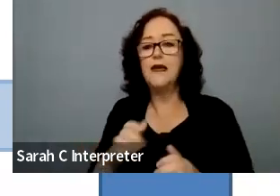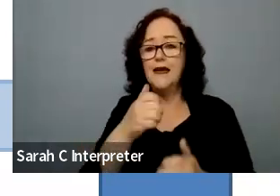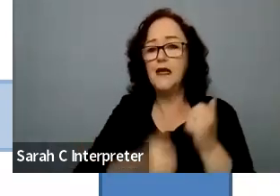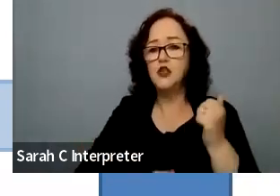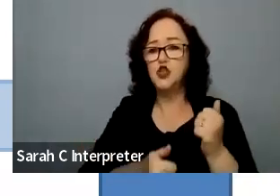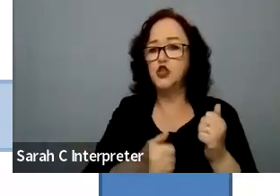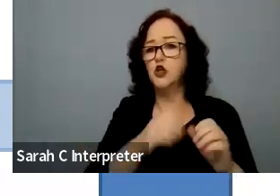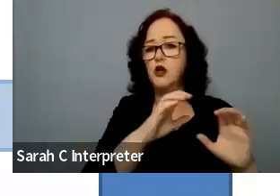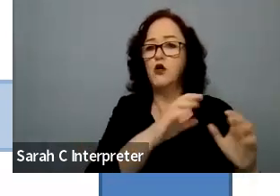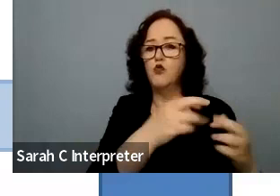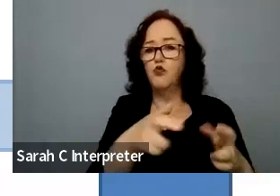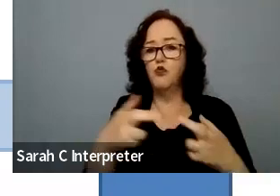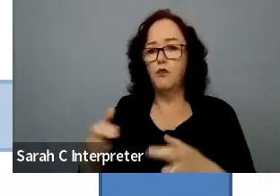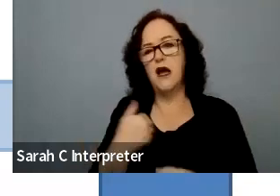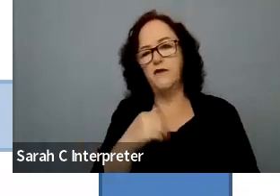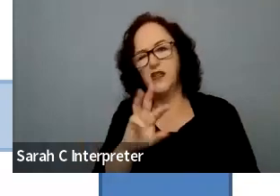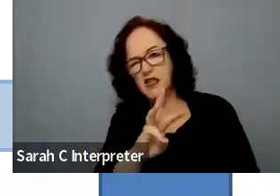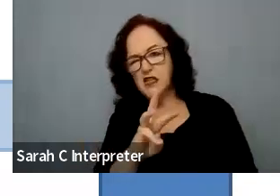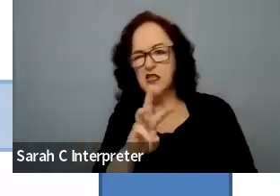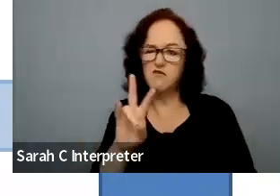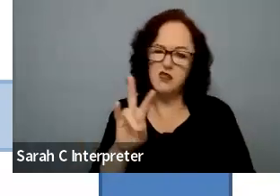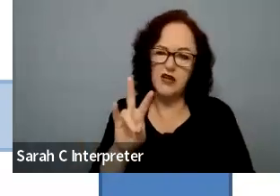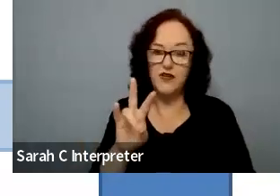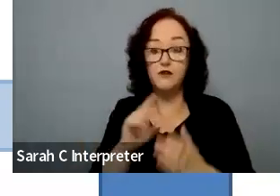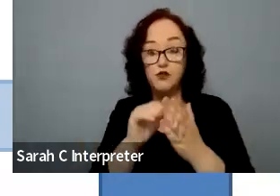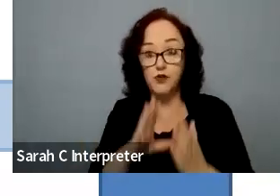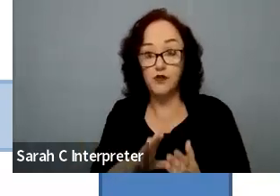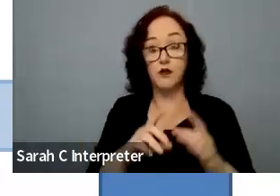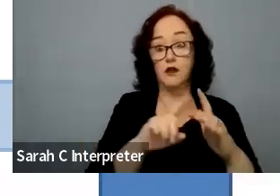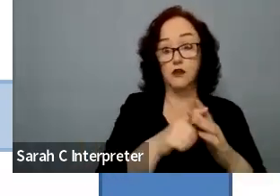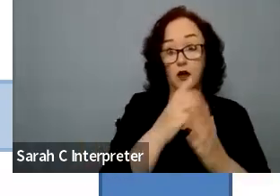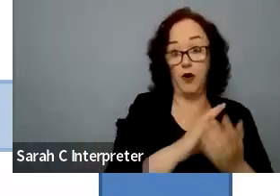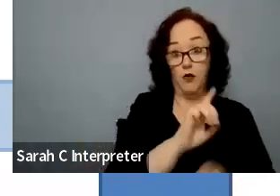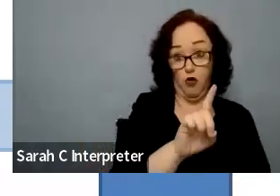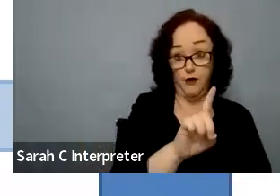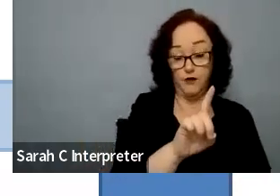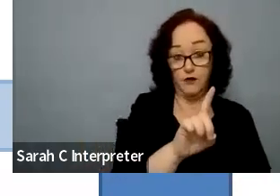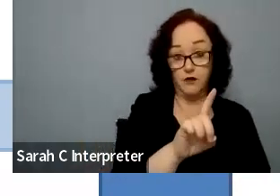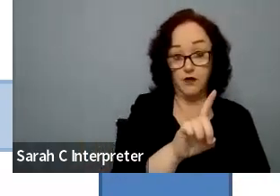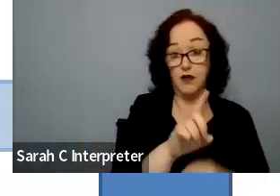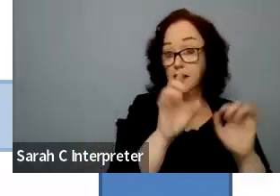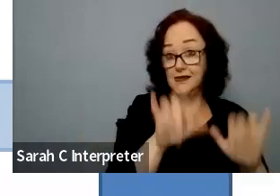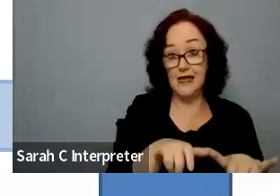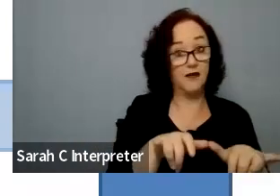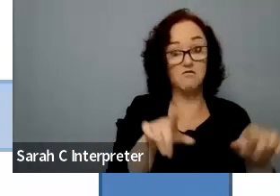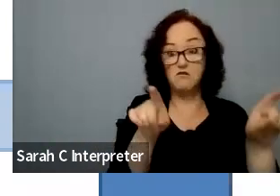they started out with part one, they actually stayed in the same rooms, we originally had